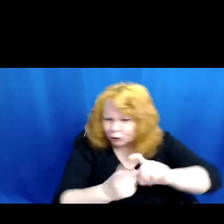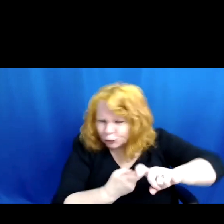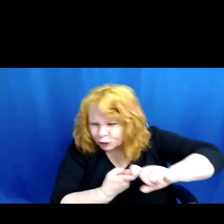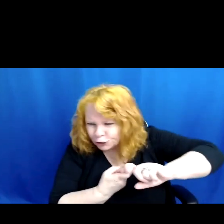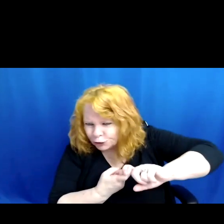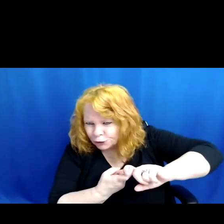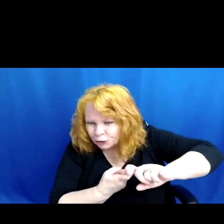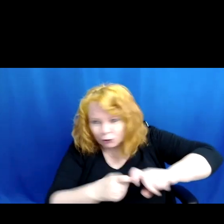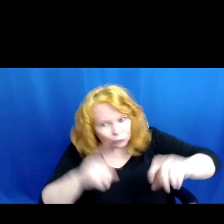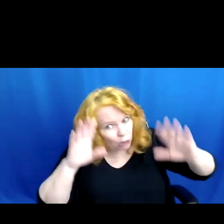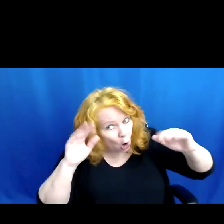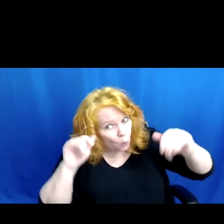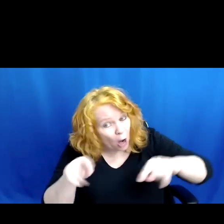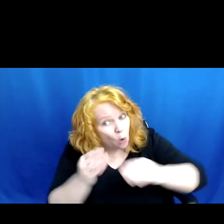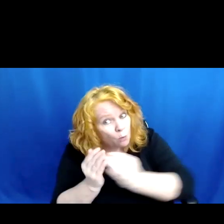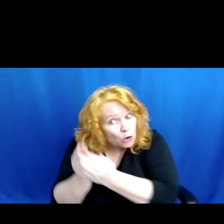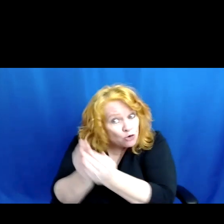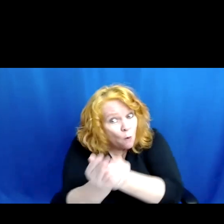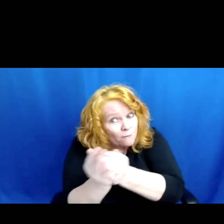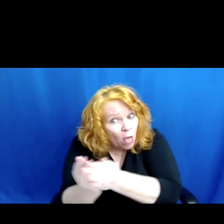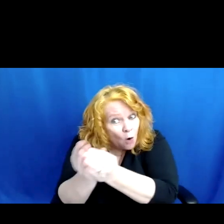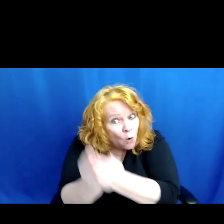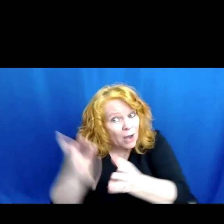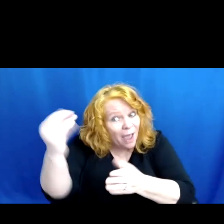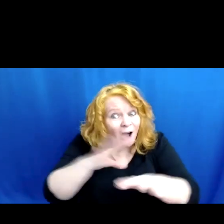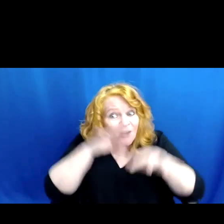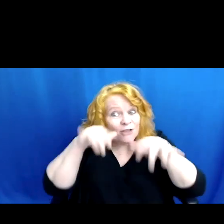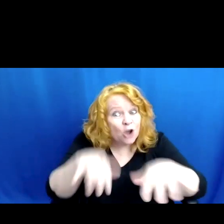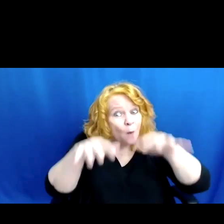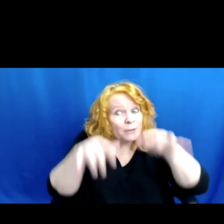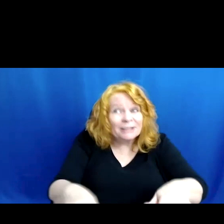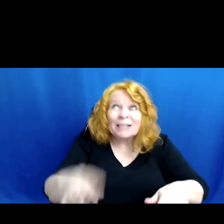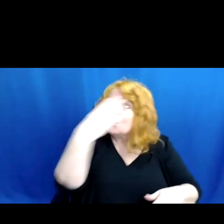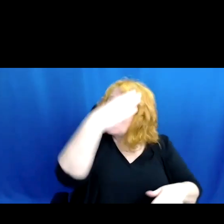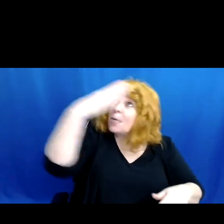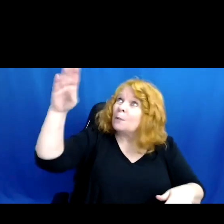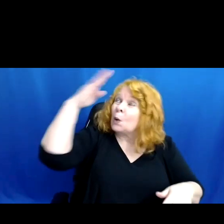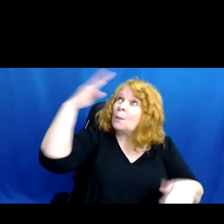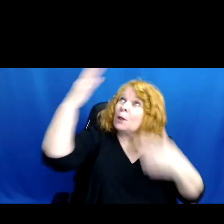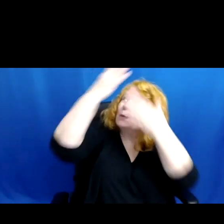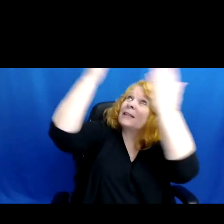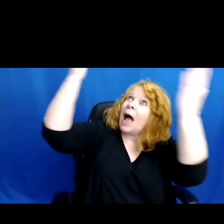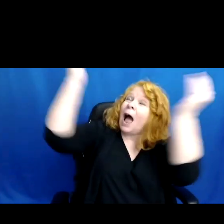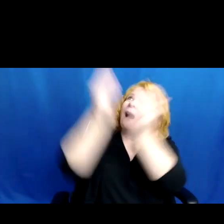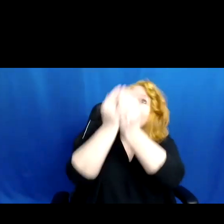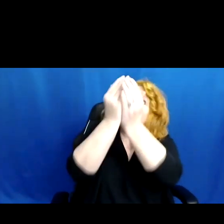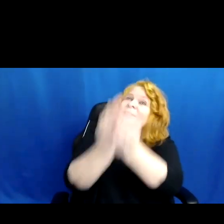We hope we float On the open seas Under the bright blue sky Sailing with the breeze